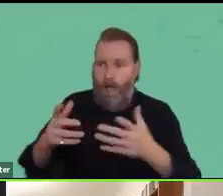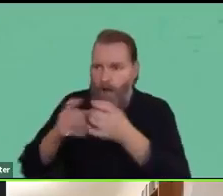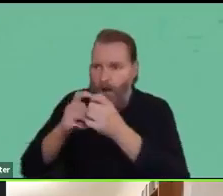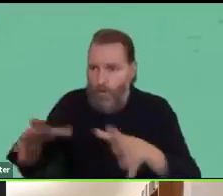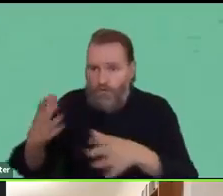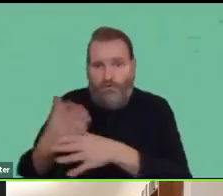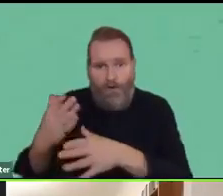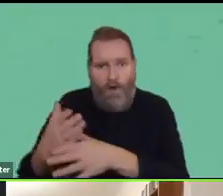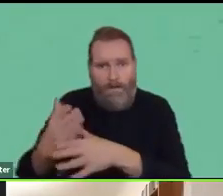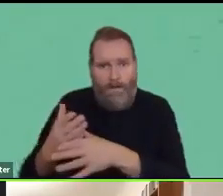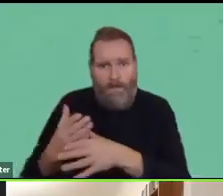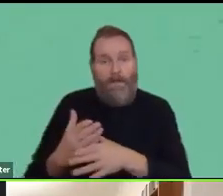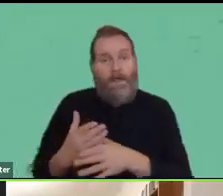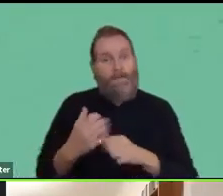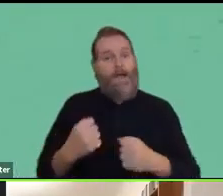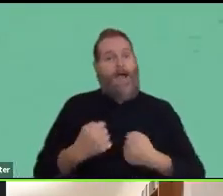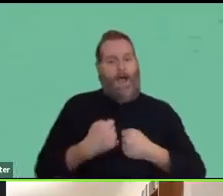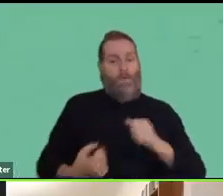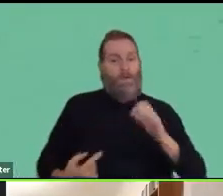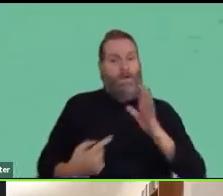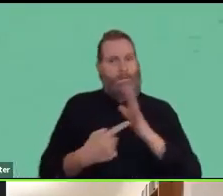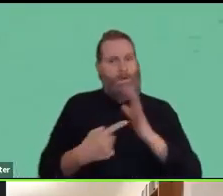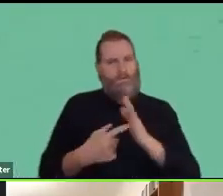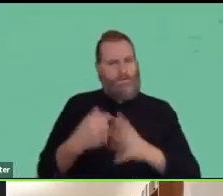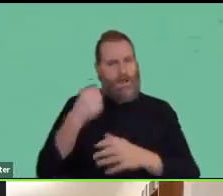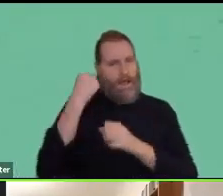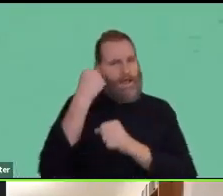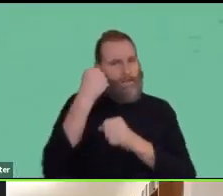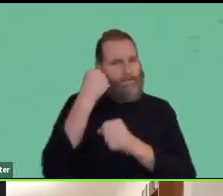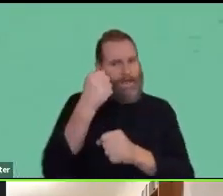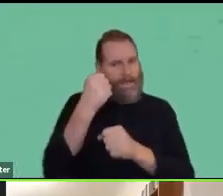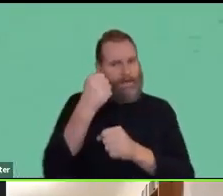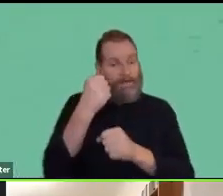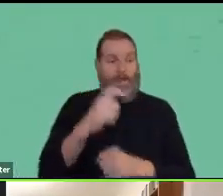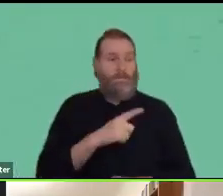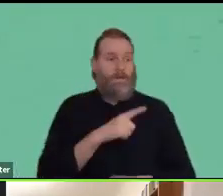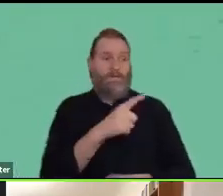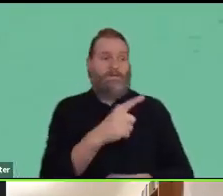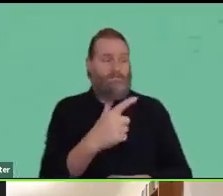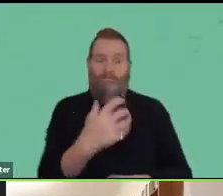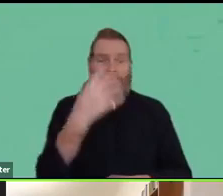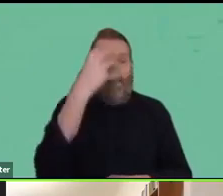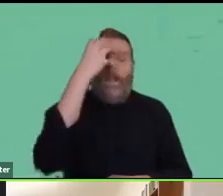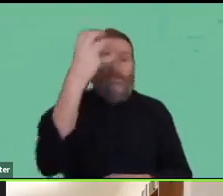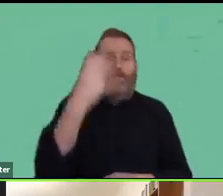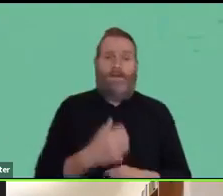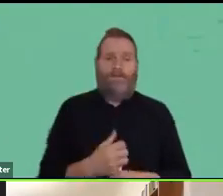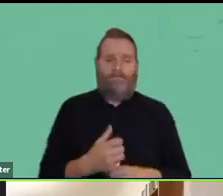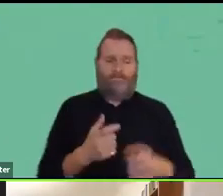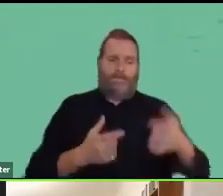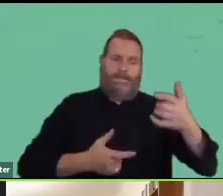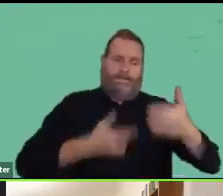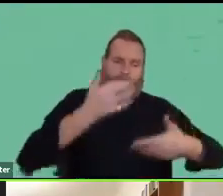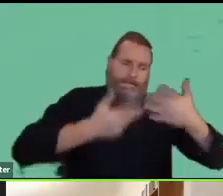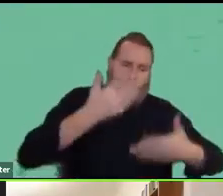this campaign has to be they'll just trot out in a very sort of dehumanised way stats and ideology